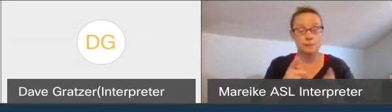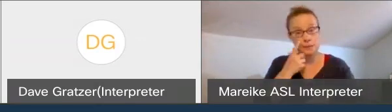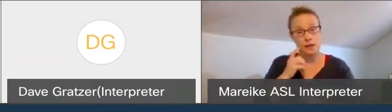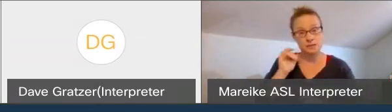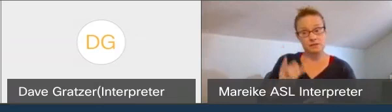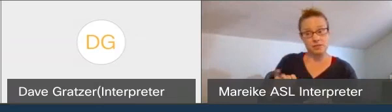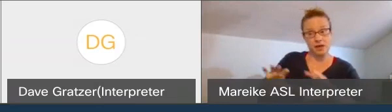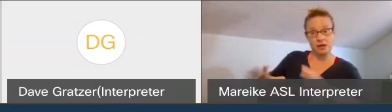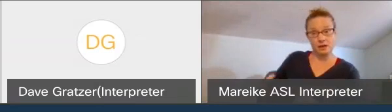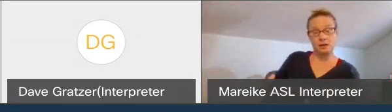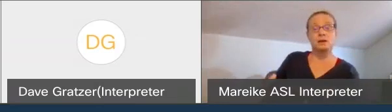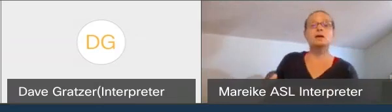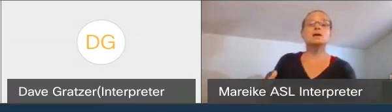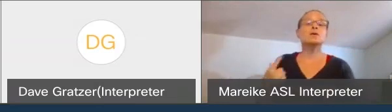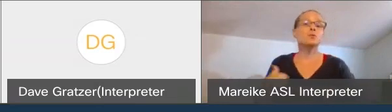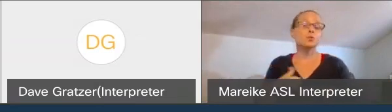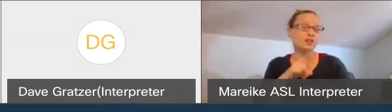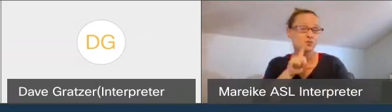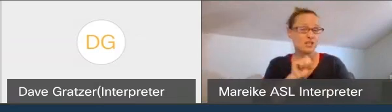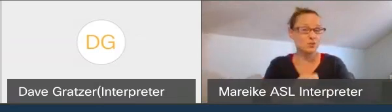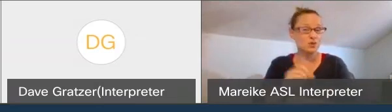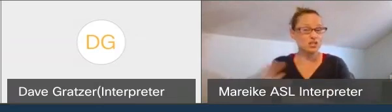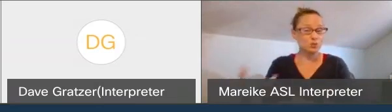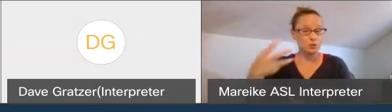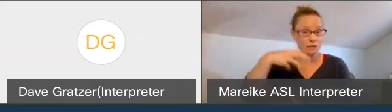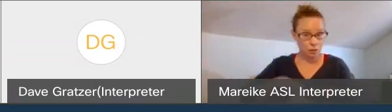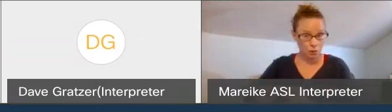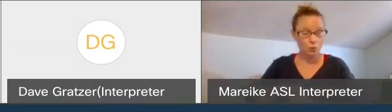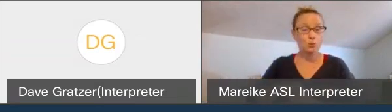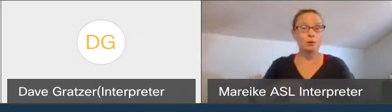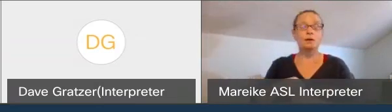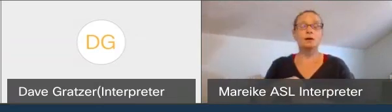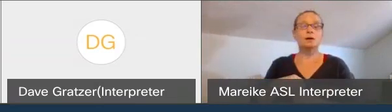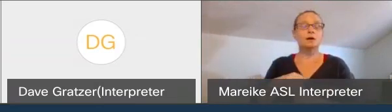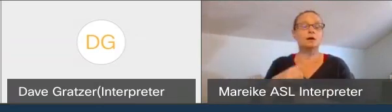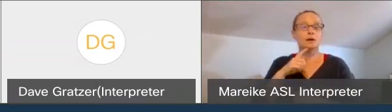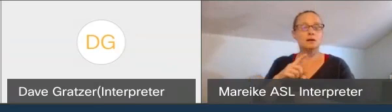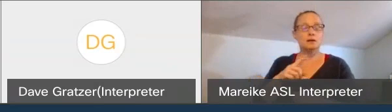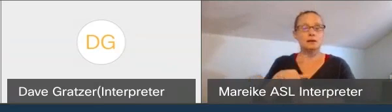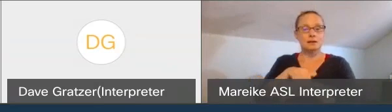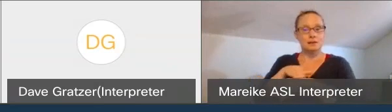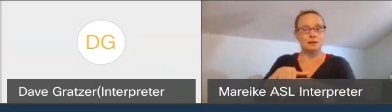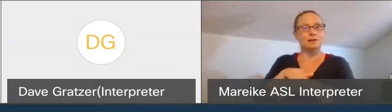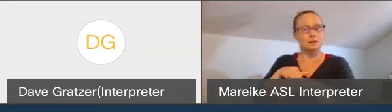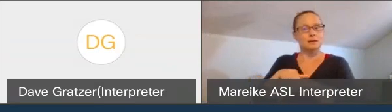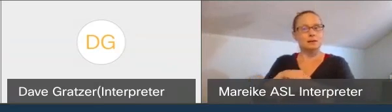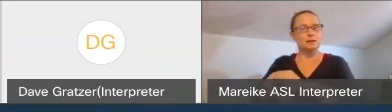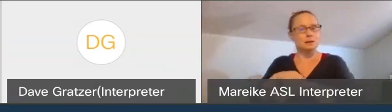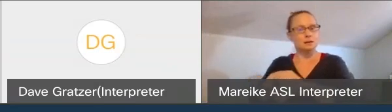we really worked to include any and every provider that had culturally-sensitive